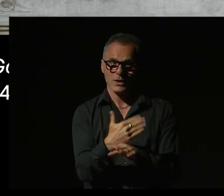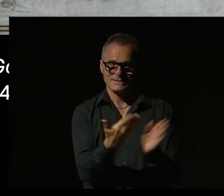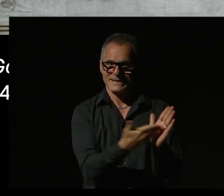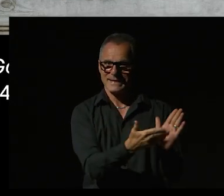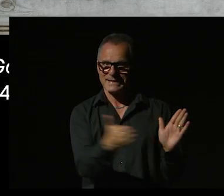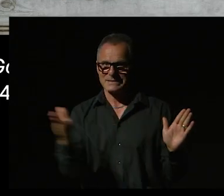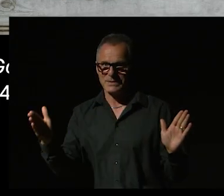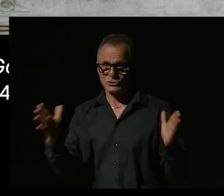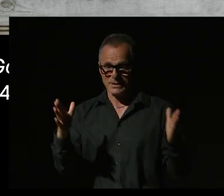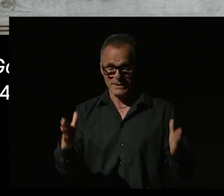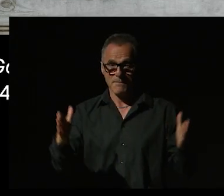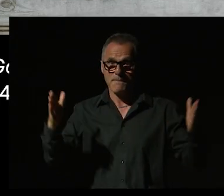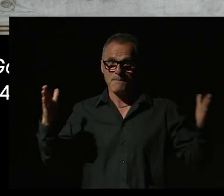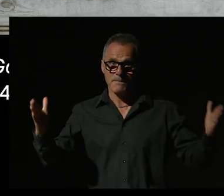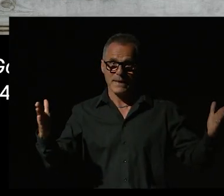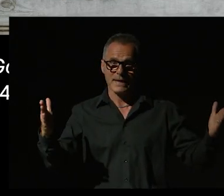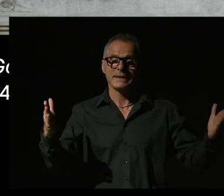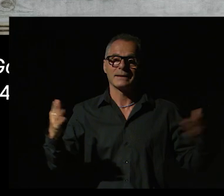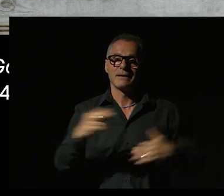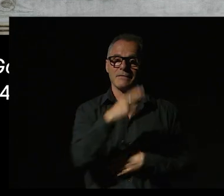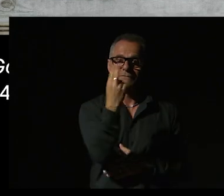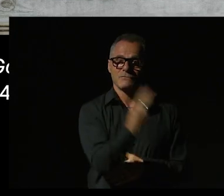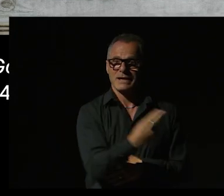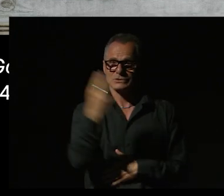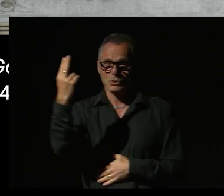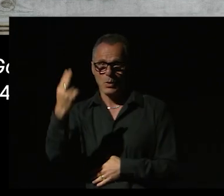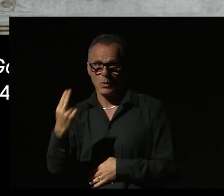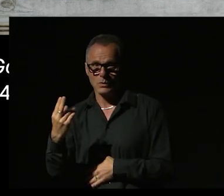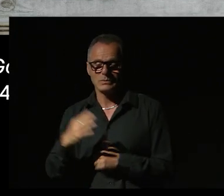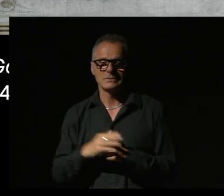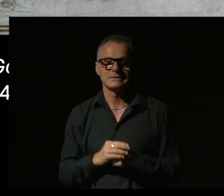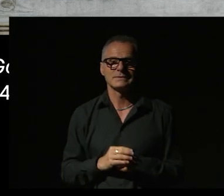the two large cartoons, Cephalus on the left, Cephalus carried off by Aurora,